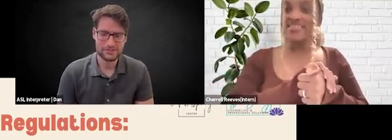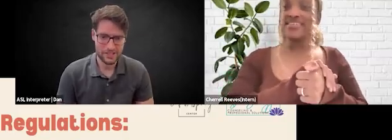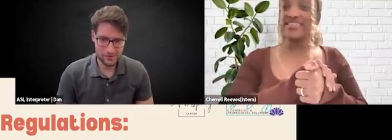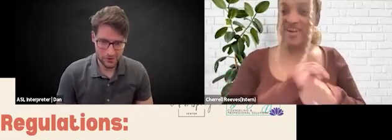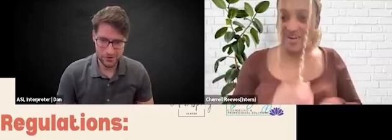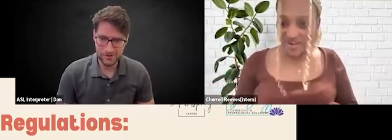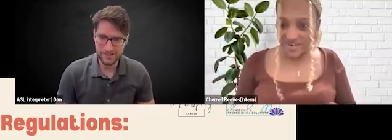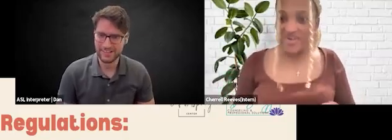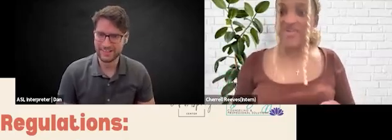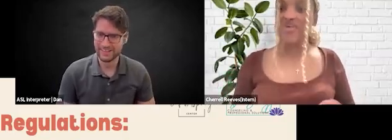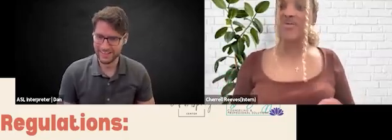I'm seeing turtle.